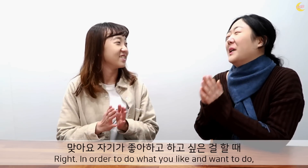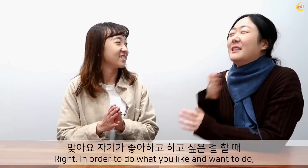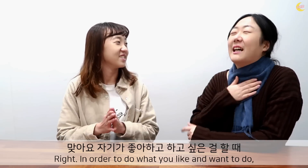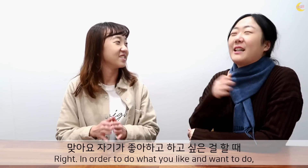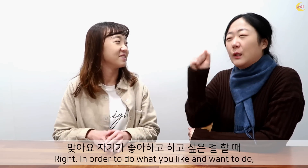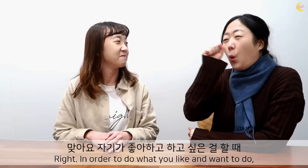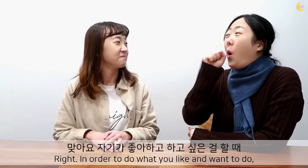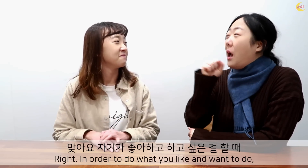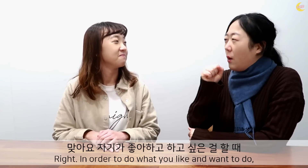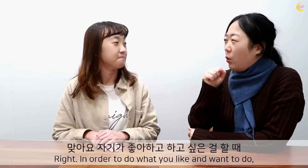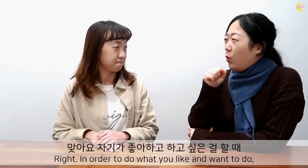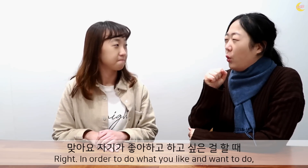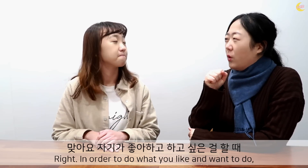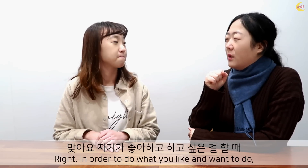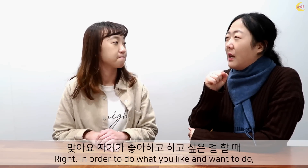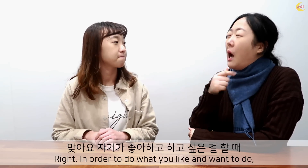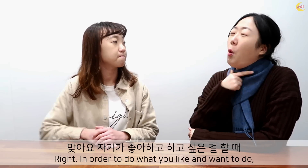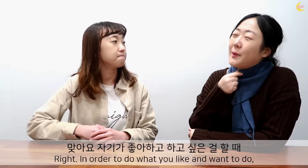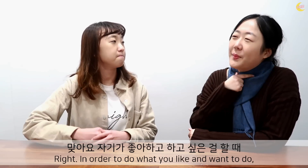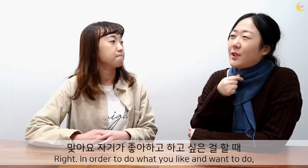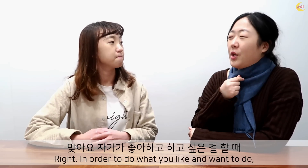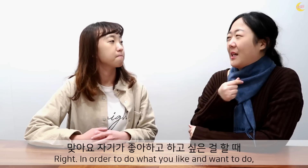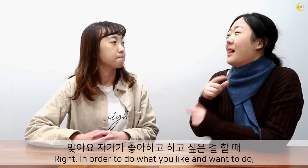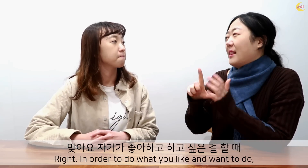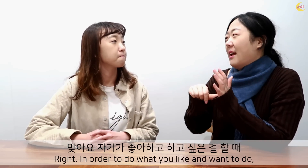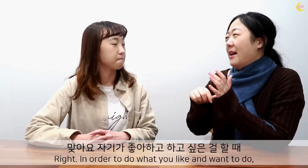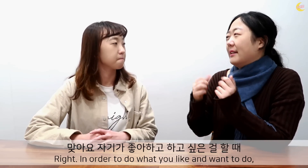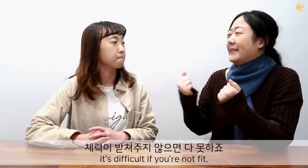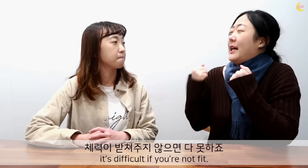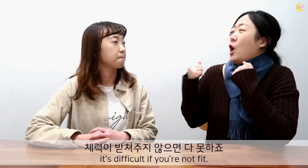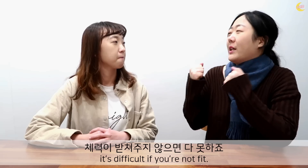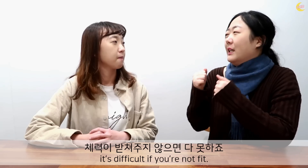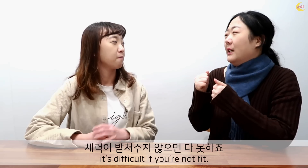Right. In order to do what you like and want to do,